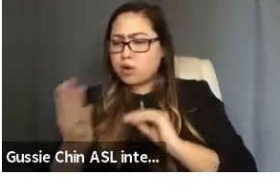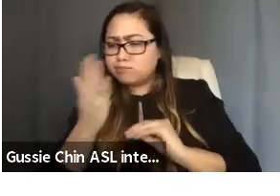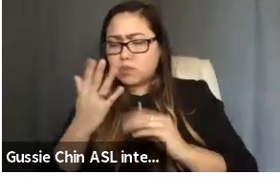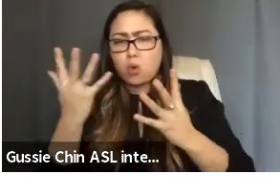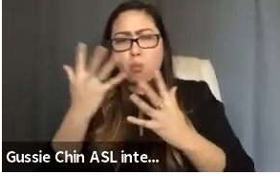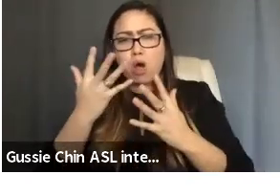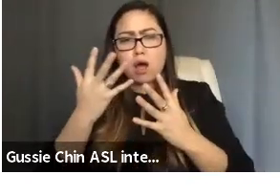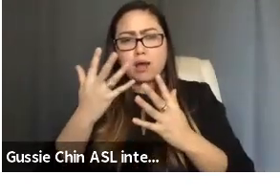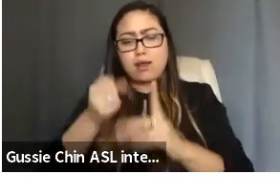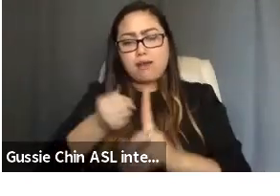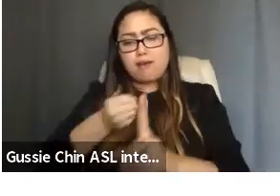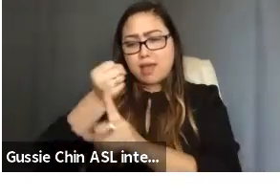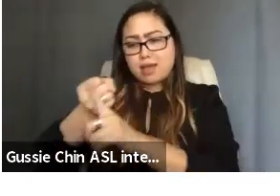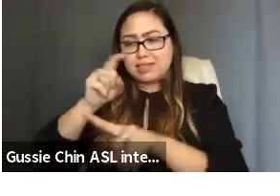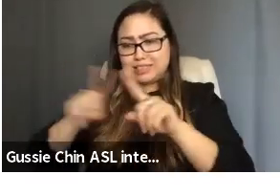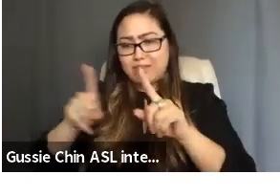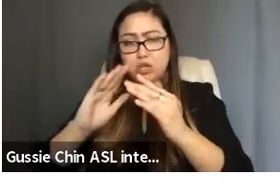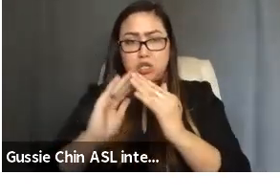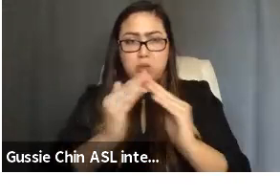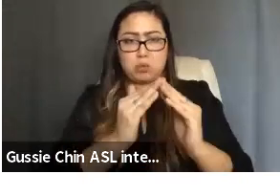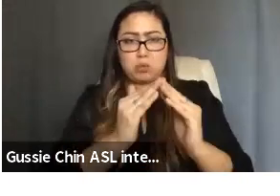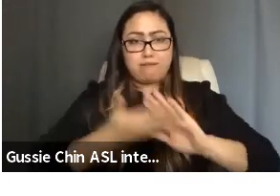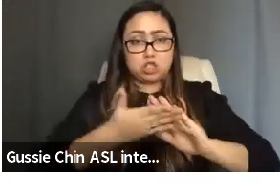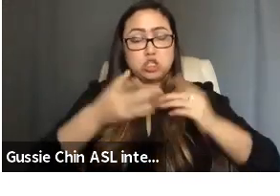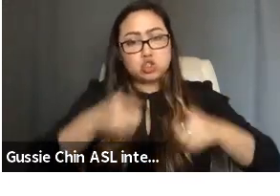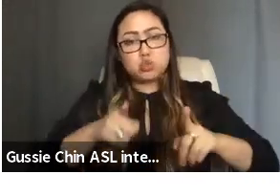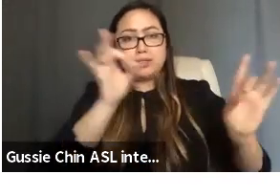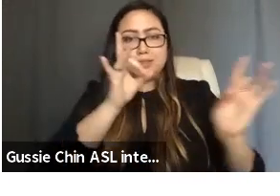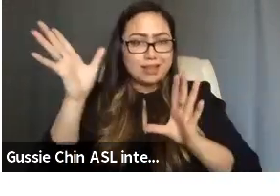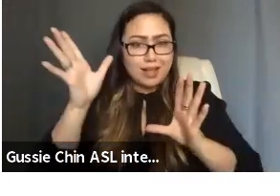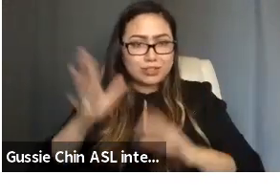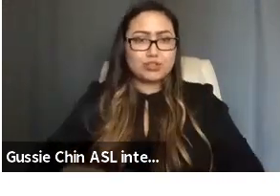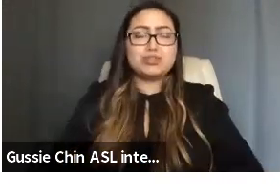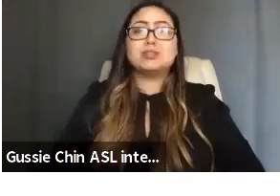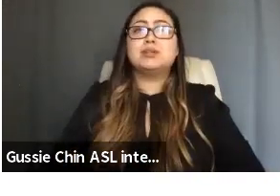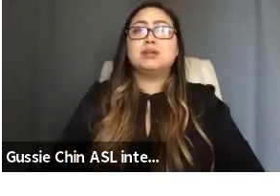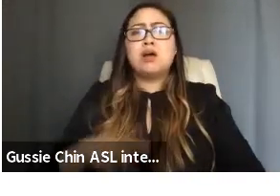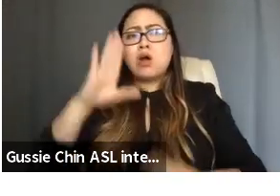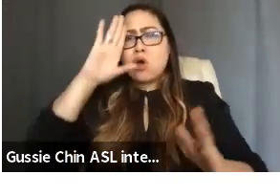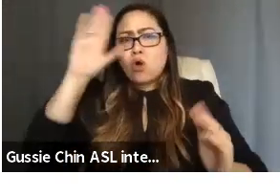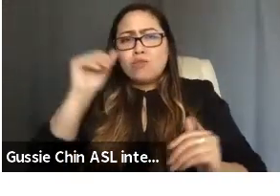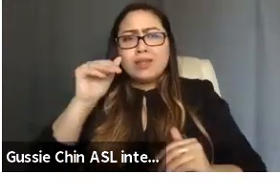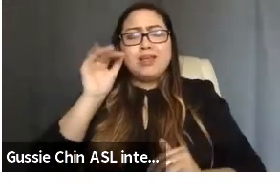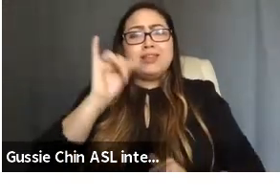different community functioning during disasters. Hopefully this is also a phrase, a concept,